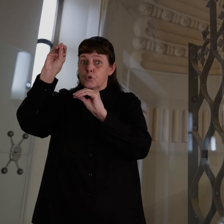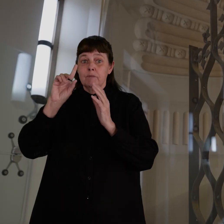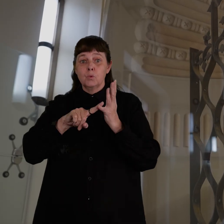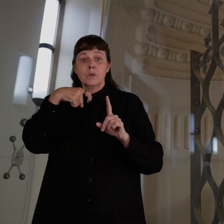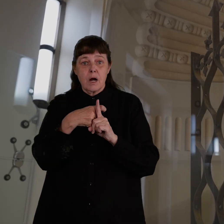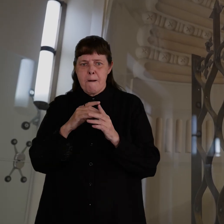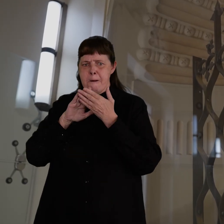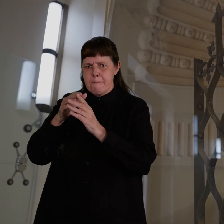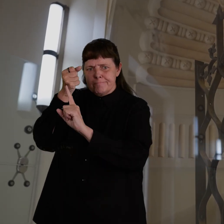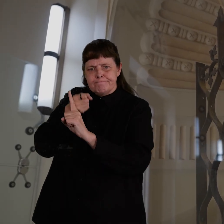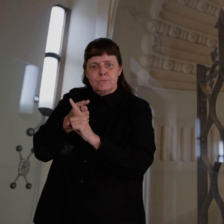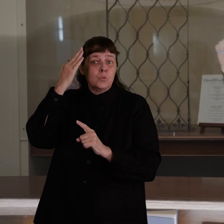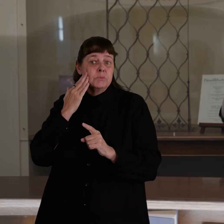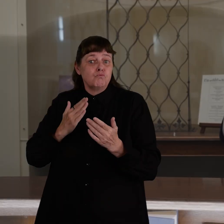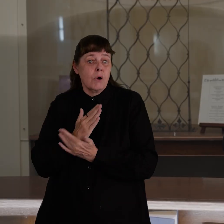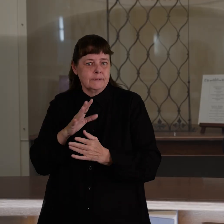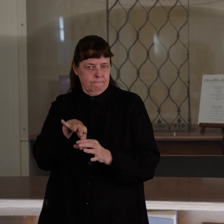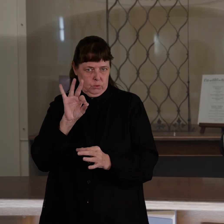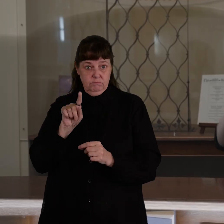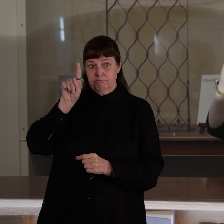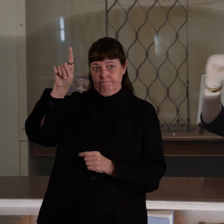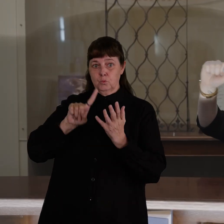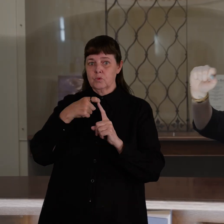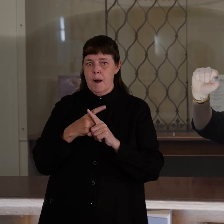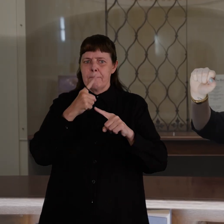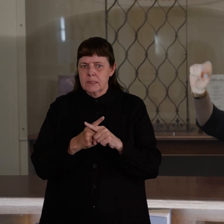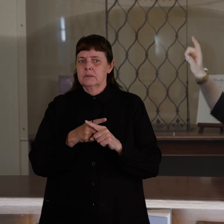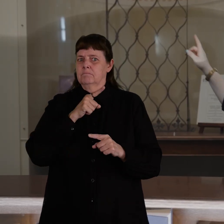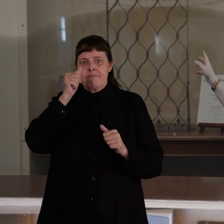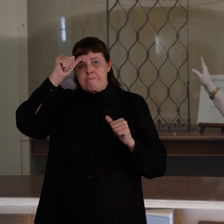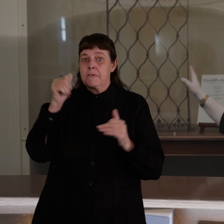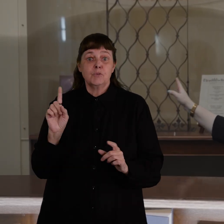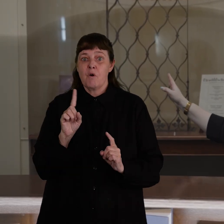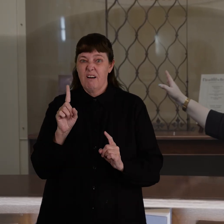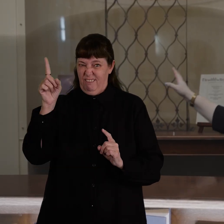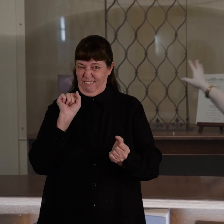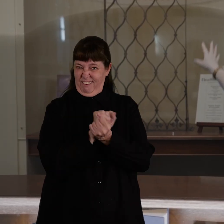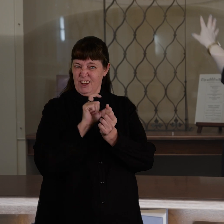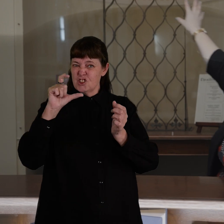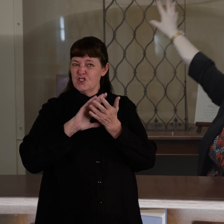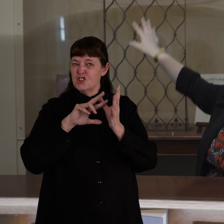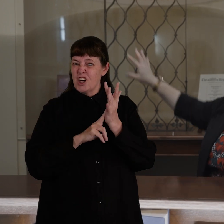and she famously chained herself to the Ladies Gallery in the House of Commons, which was made